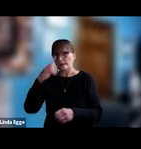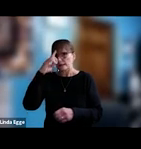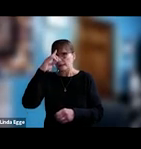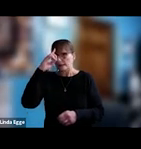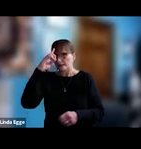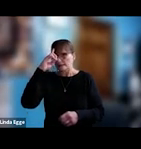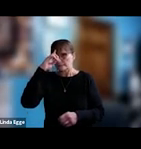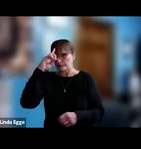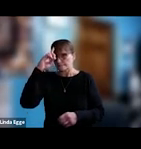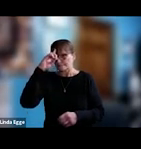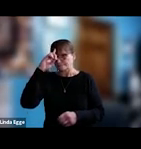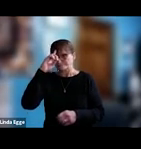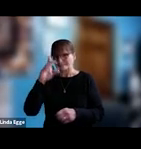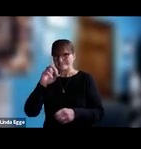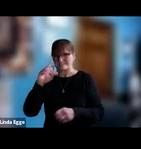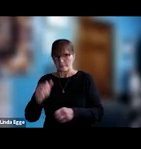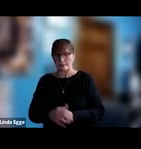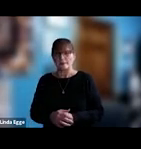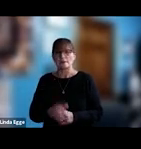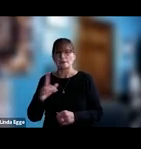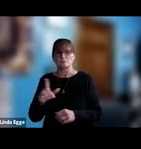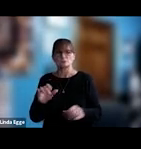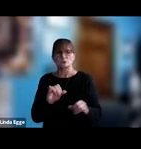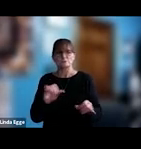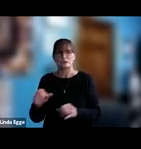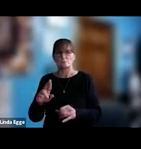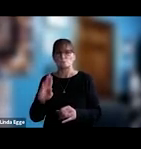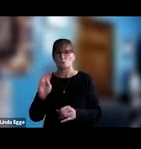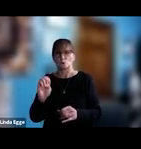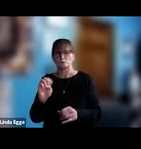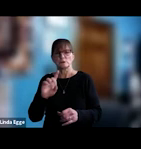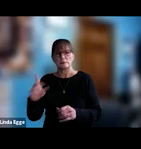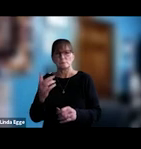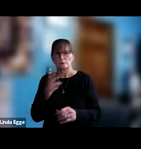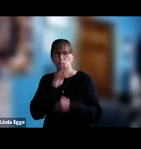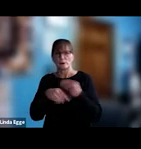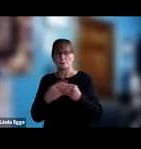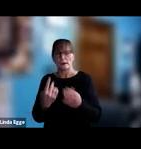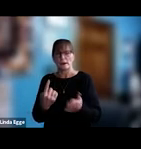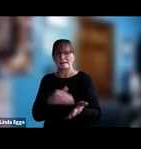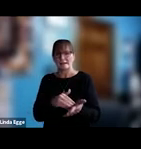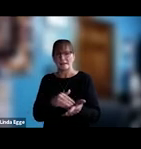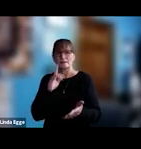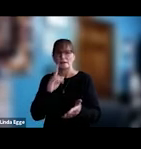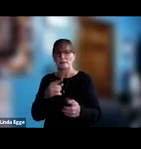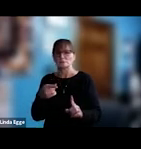So like with Rose, who we just talked about, again really pointing out also, and I've actually asked Natasha,